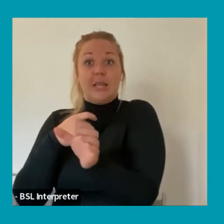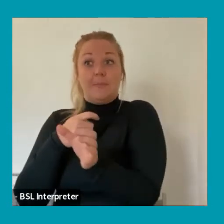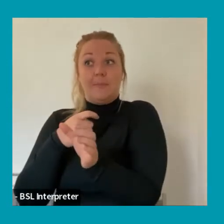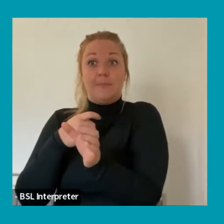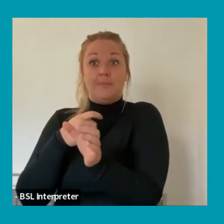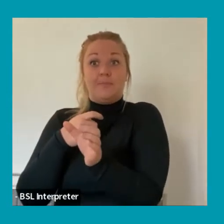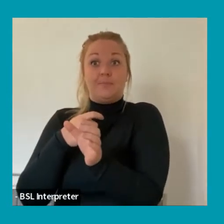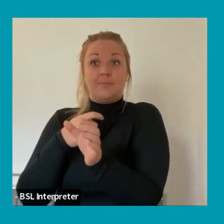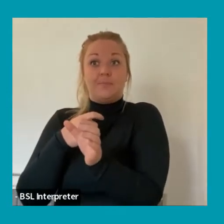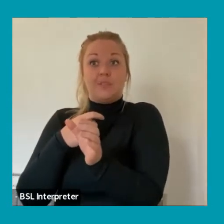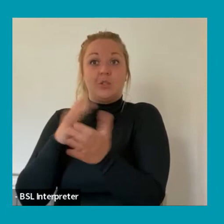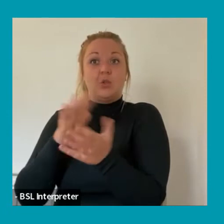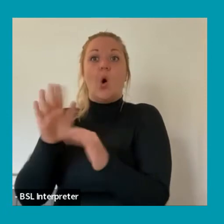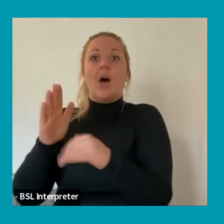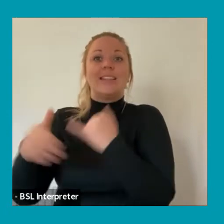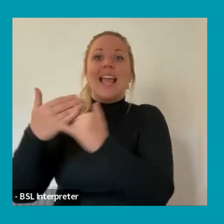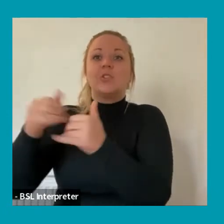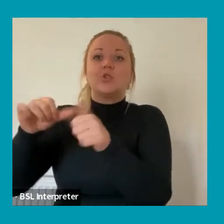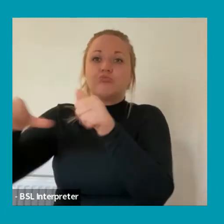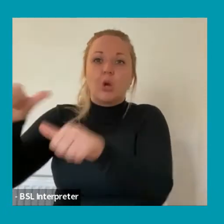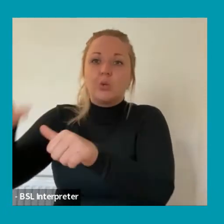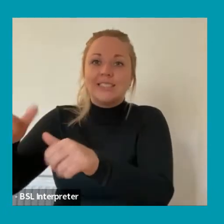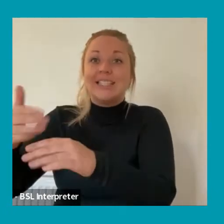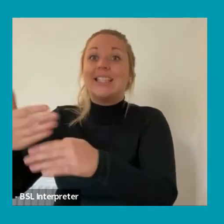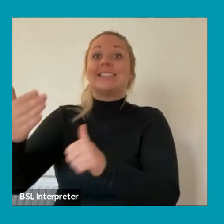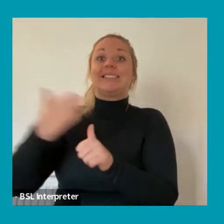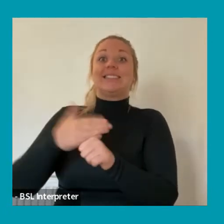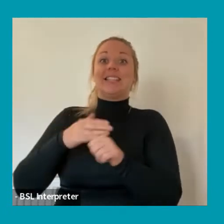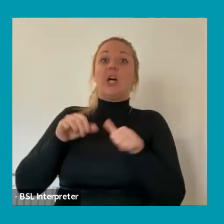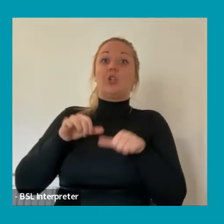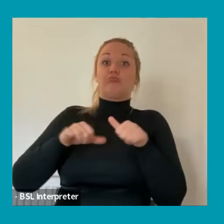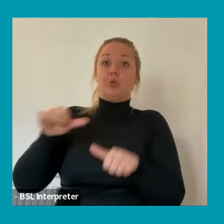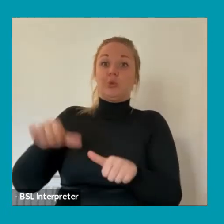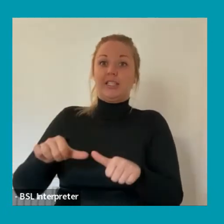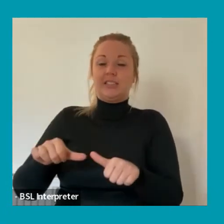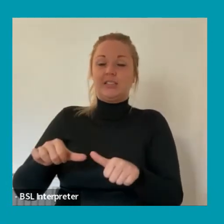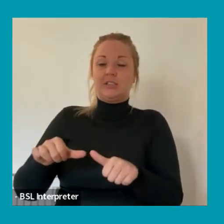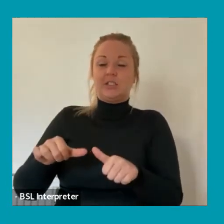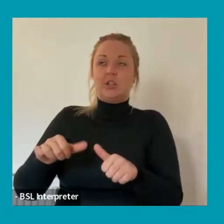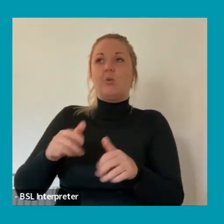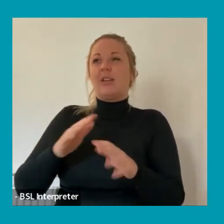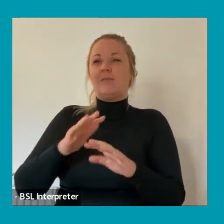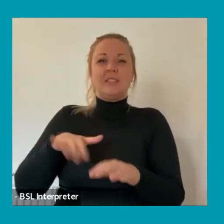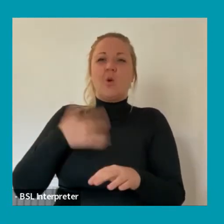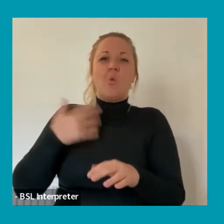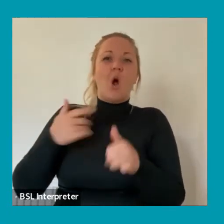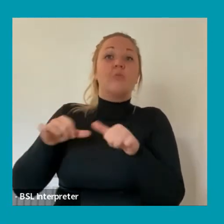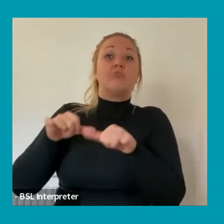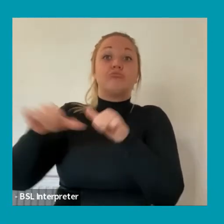We find there's an issue. It might require a lot of work or withdrawal of the software.